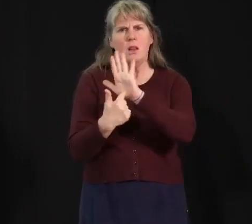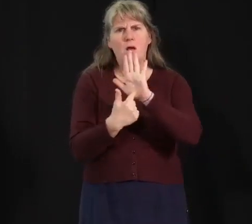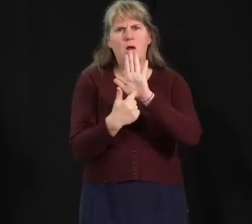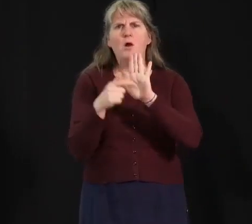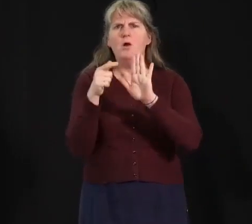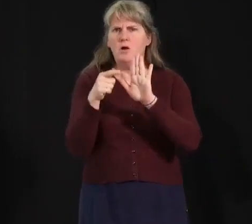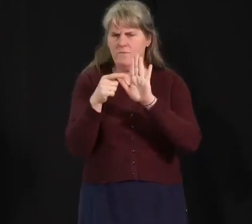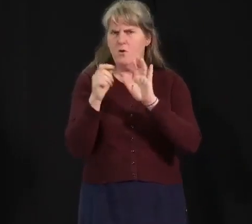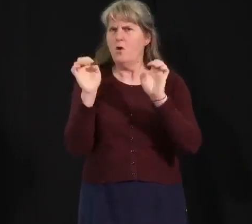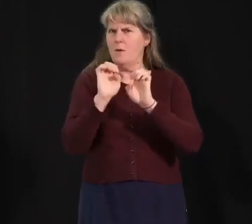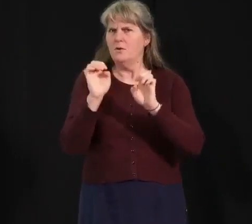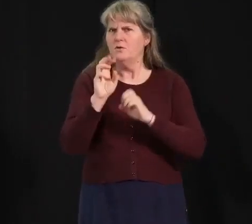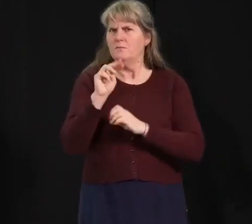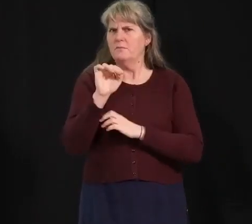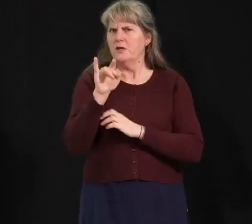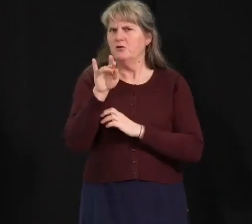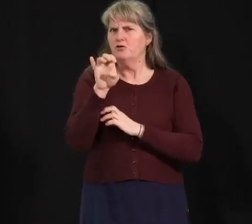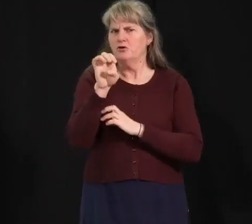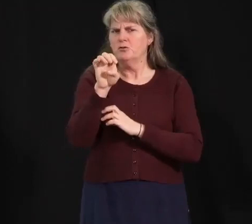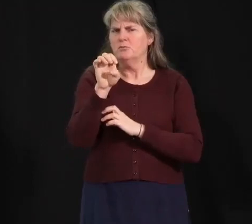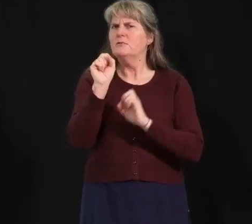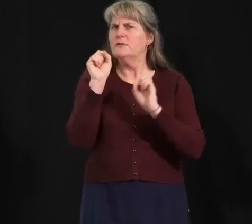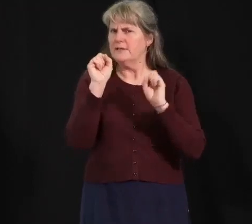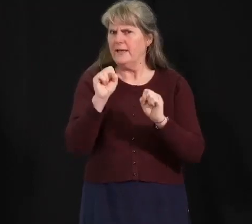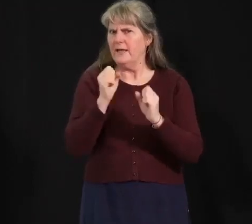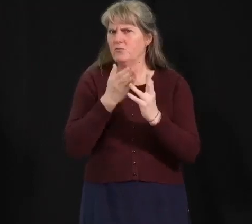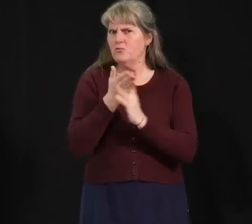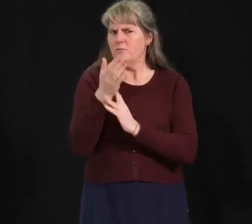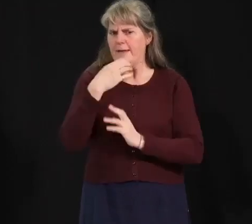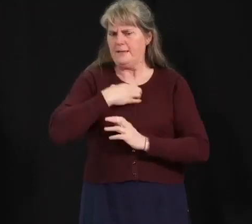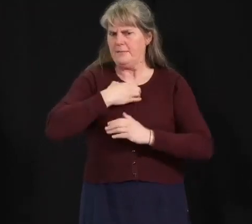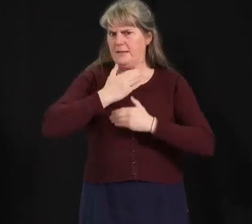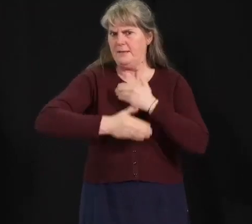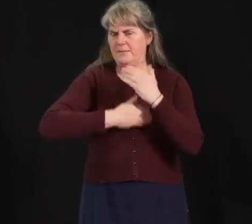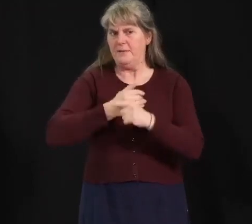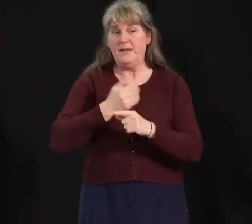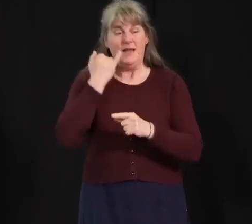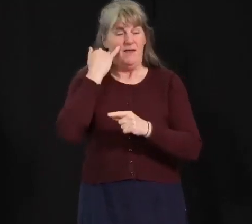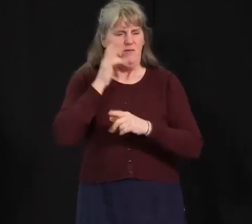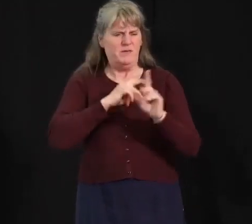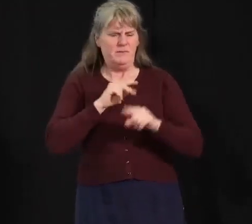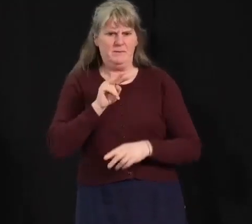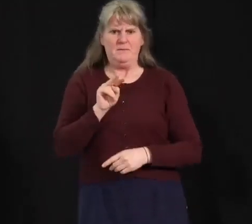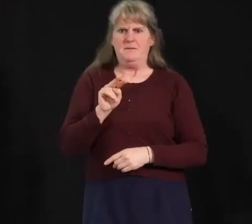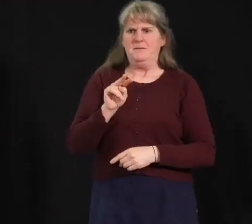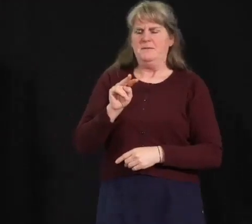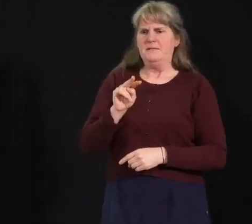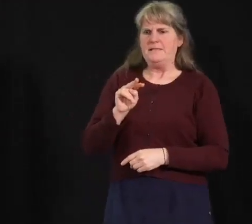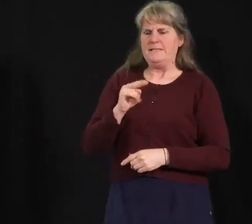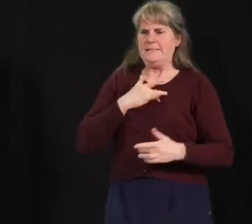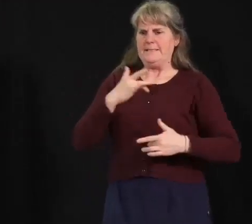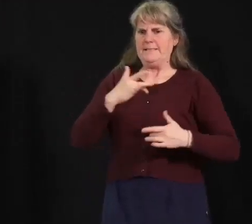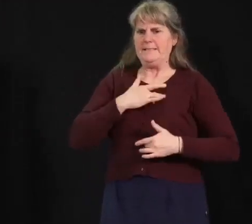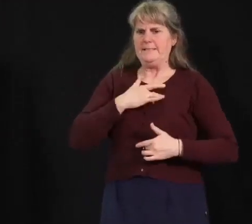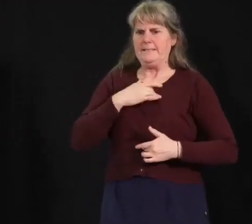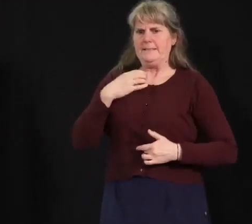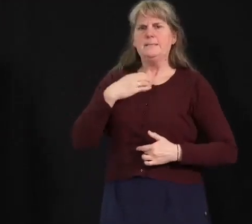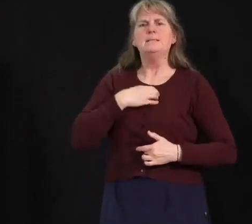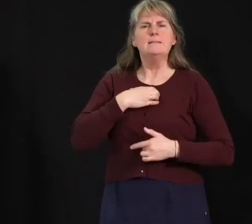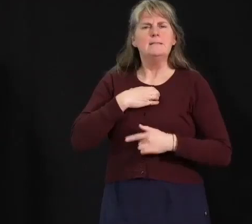process through the enforcement around the enforcement measures